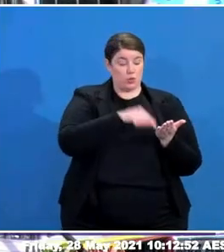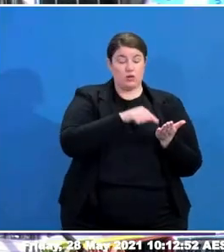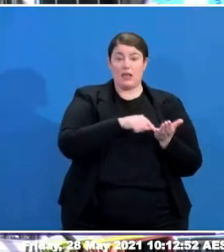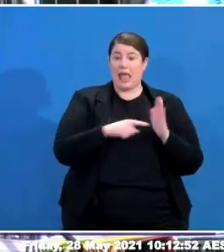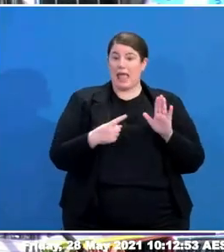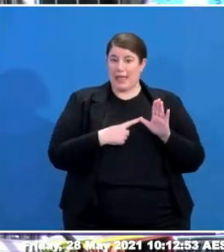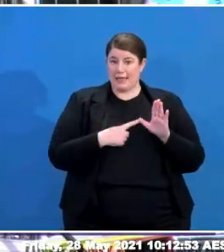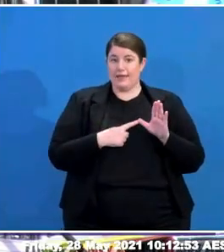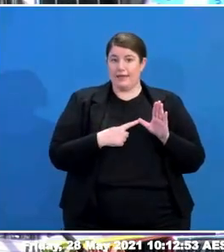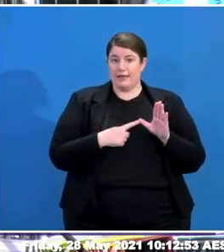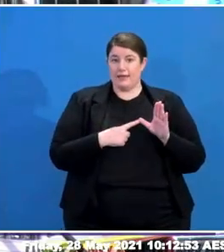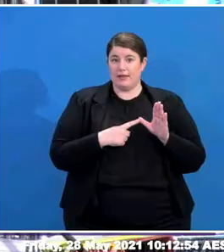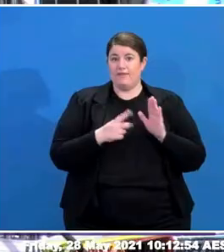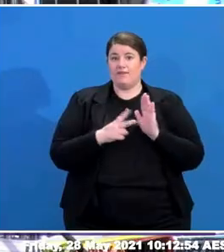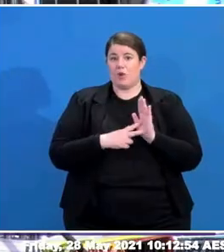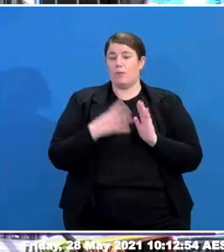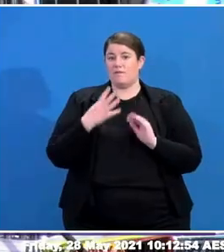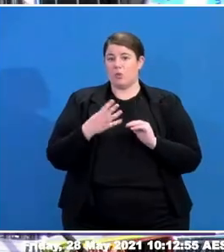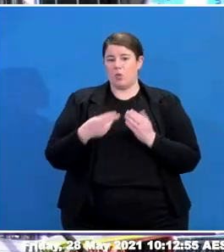A, volume 4, tab 135.